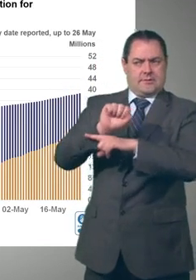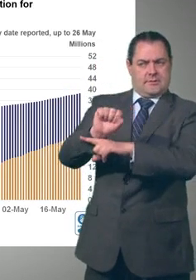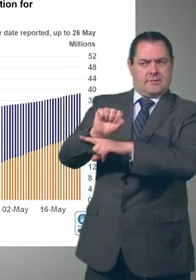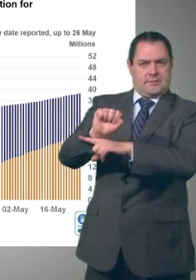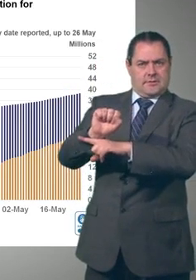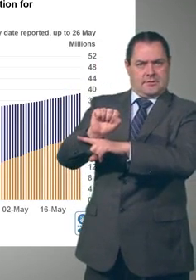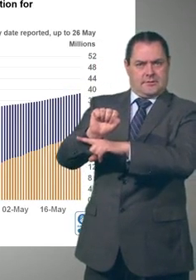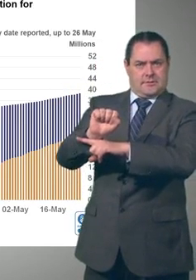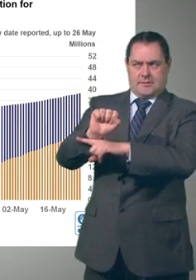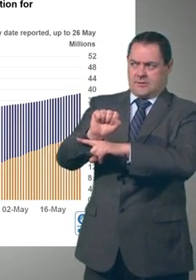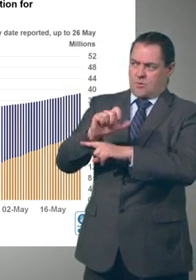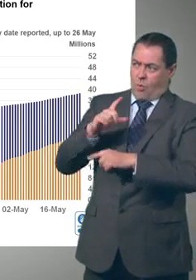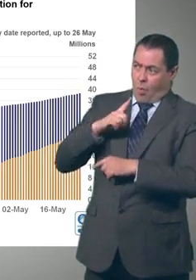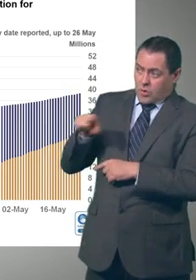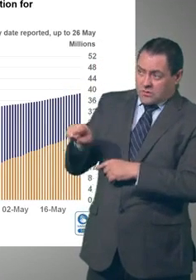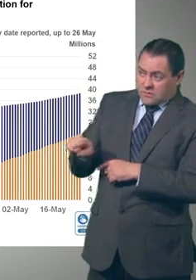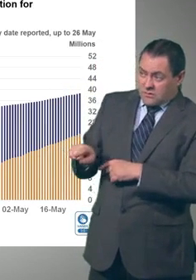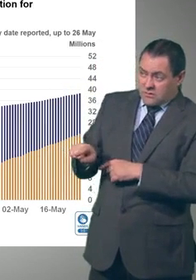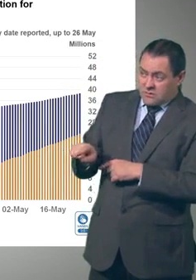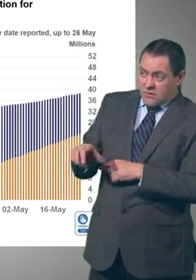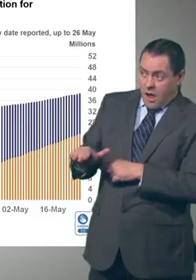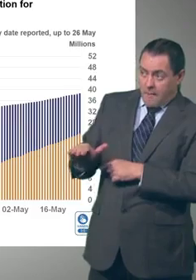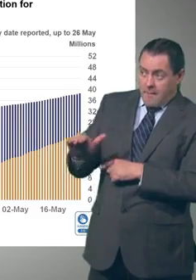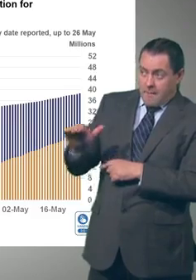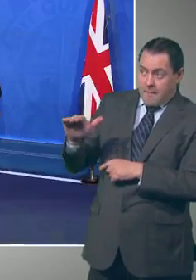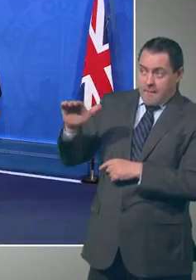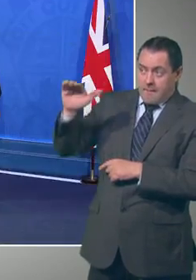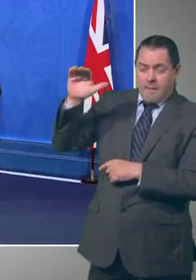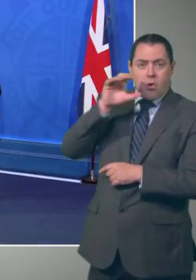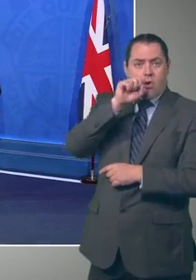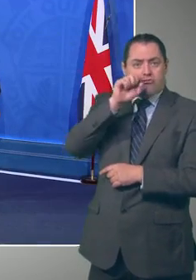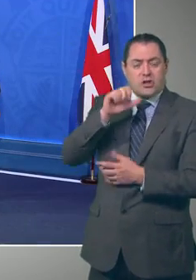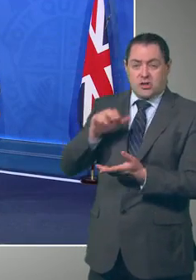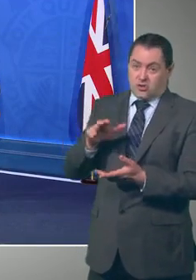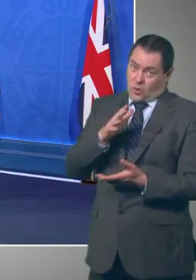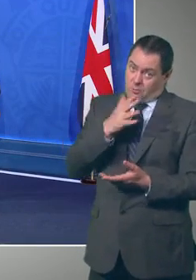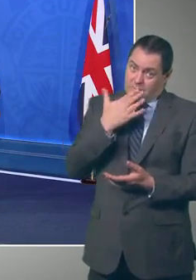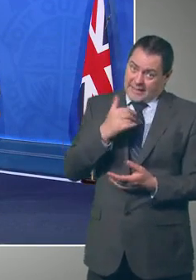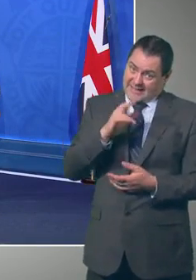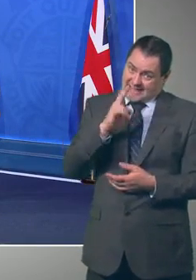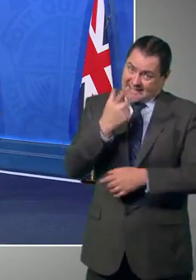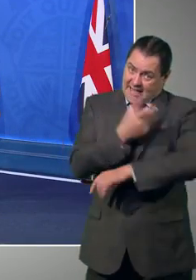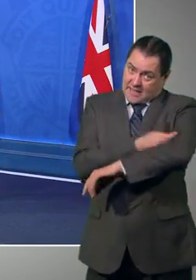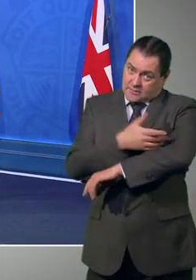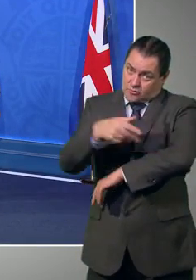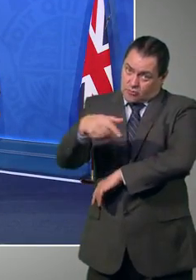Yellow Bar keeps continuing upwards so everybody go and get